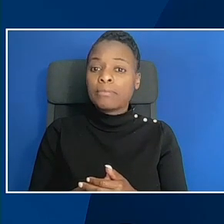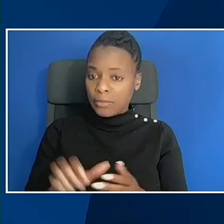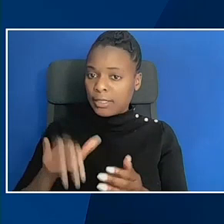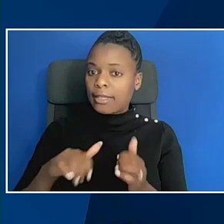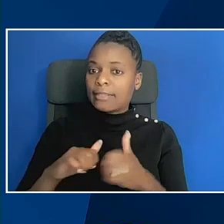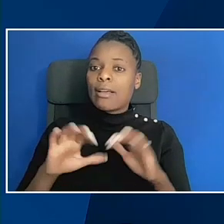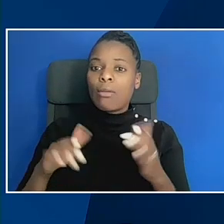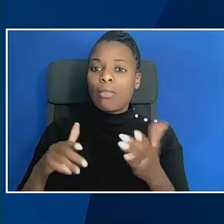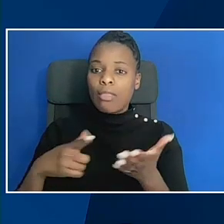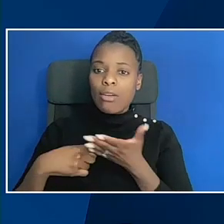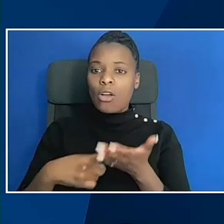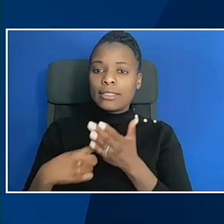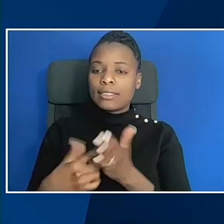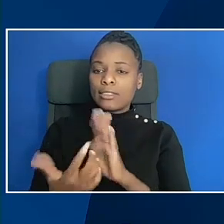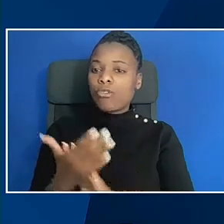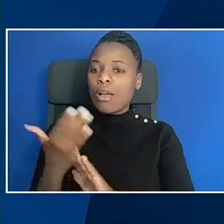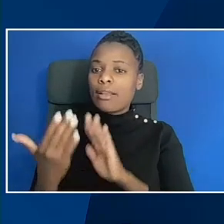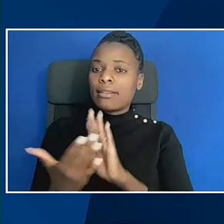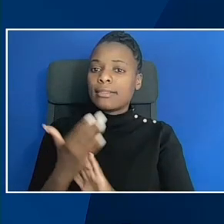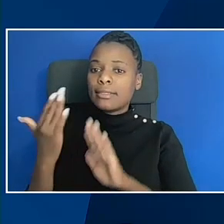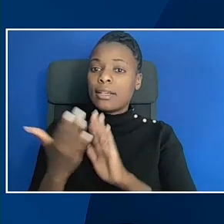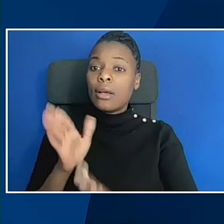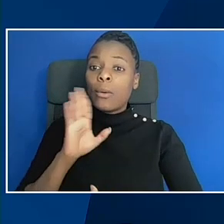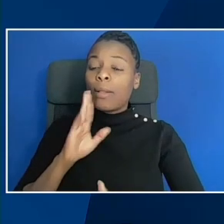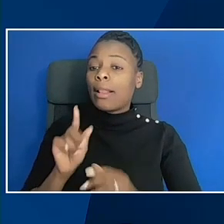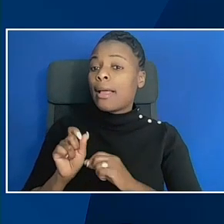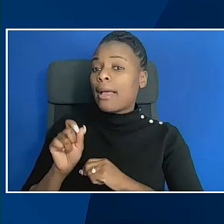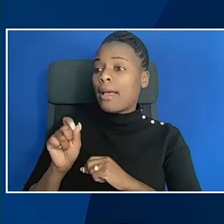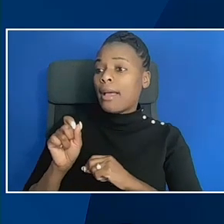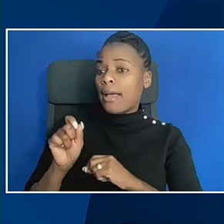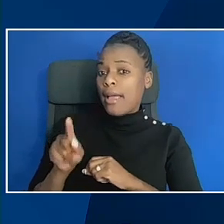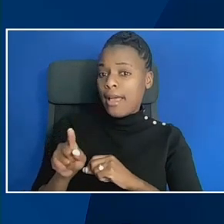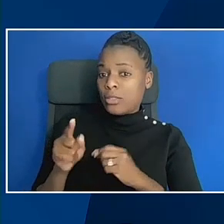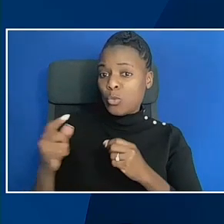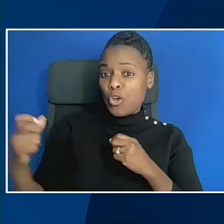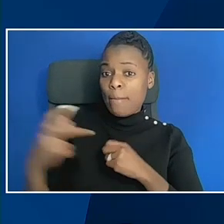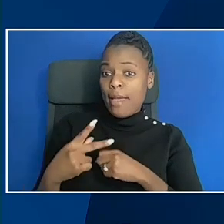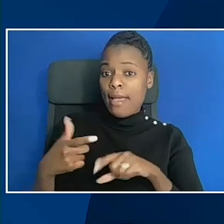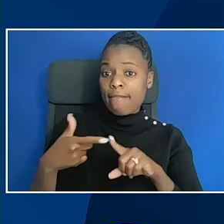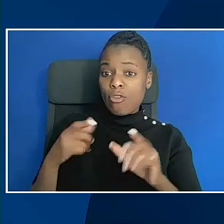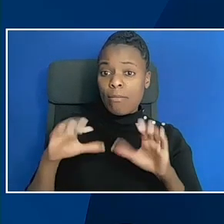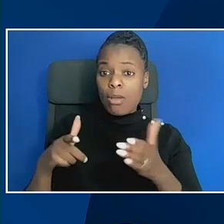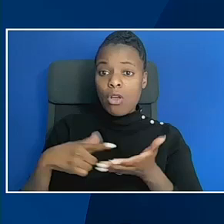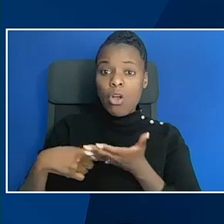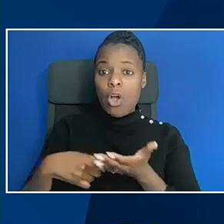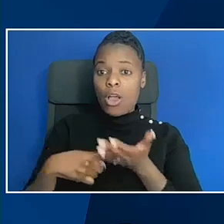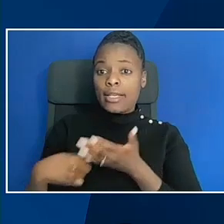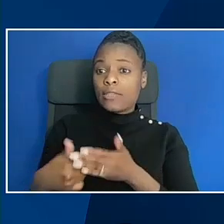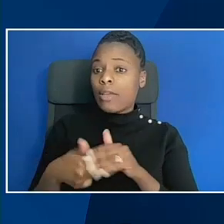We will ask when you come back from your caucus if you have anything to report out